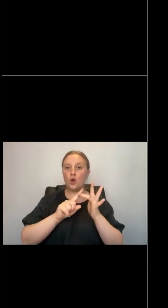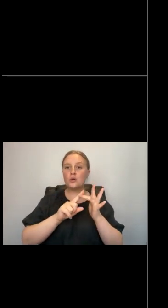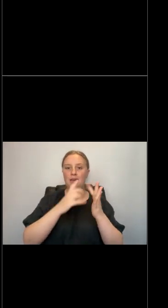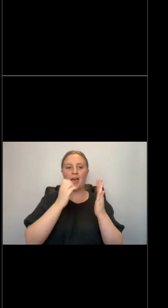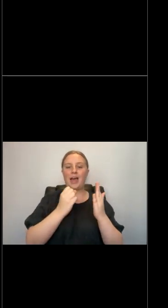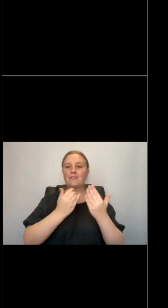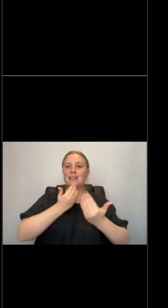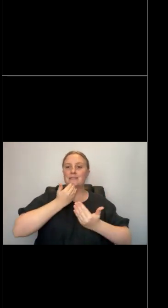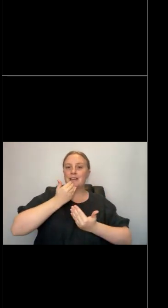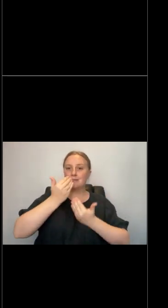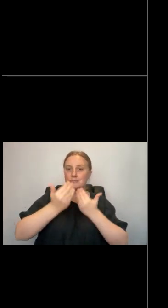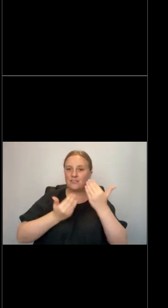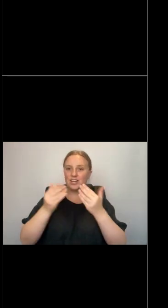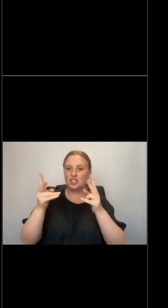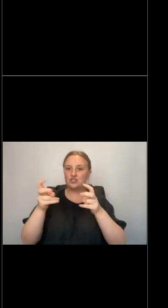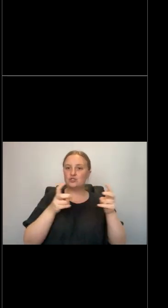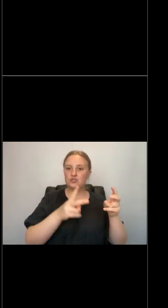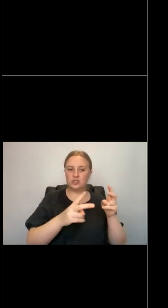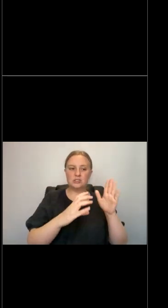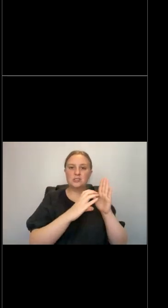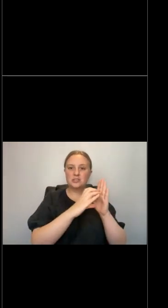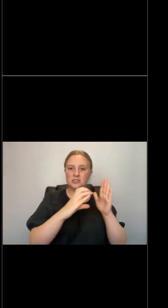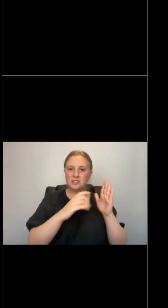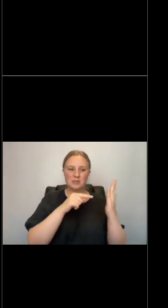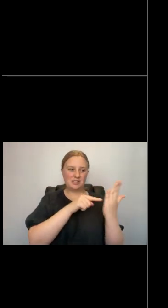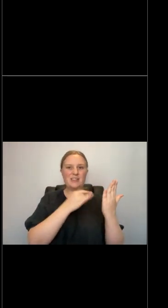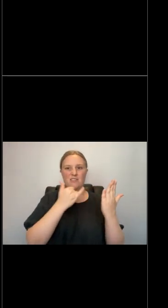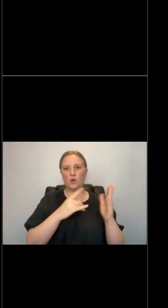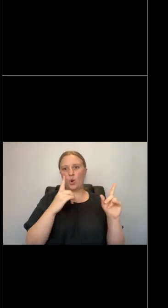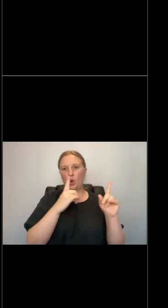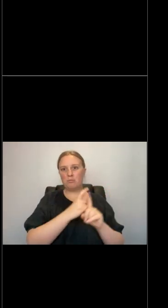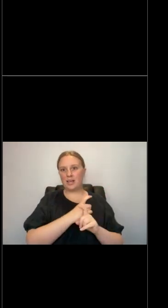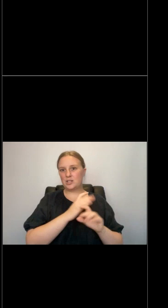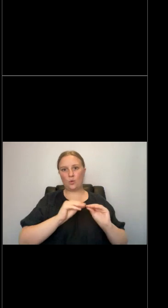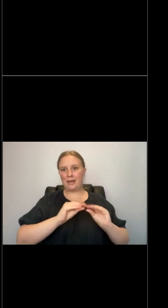confusing definition, but basically